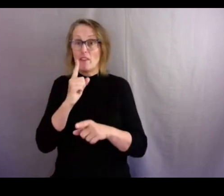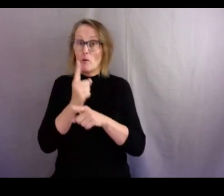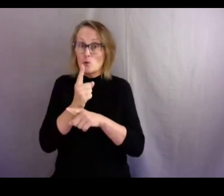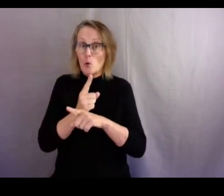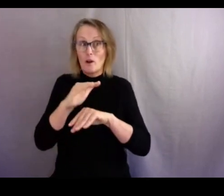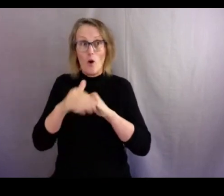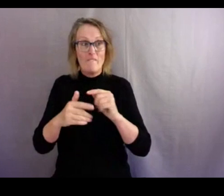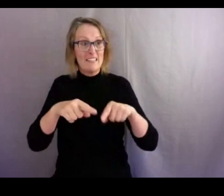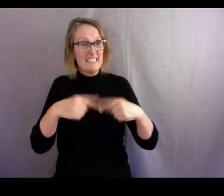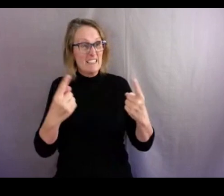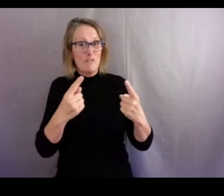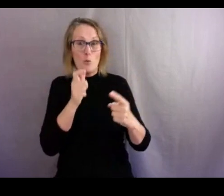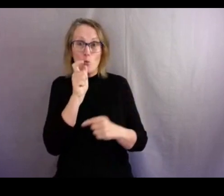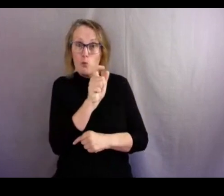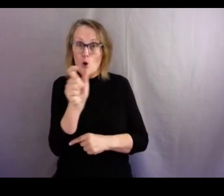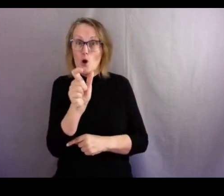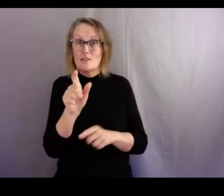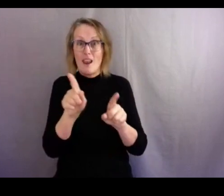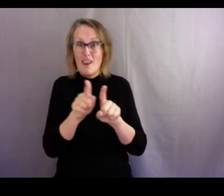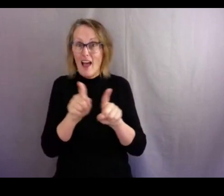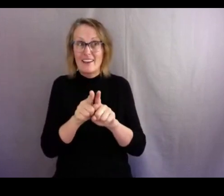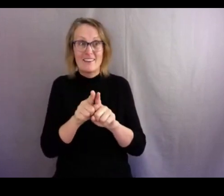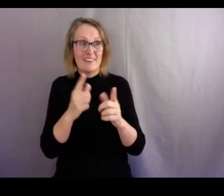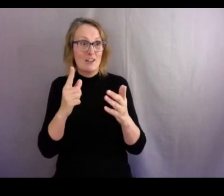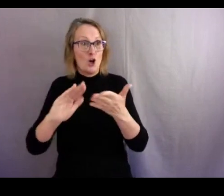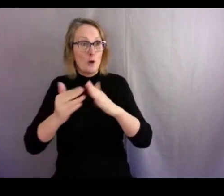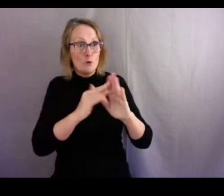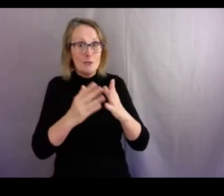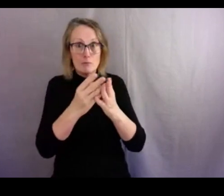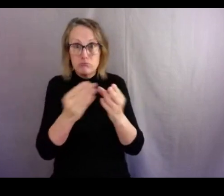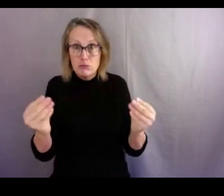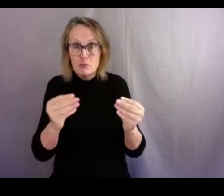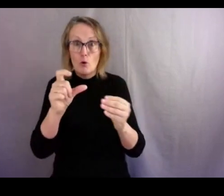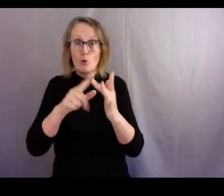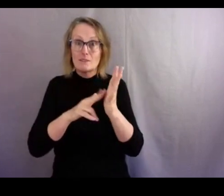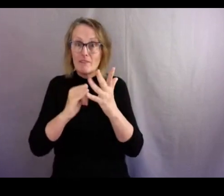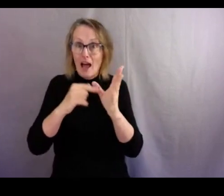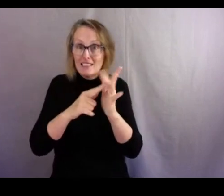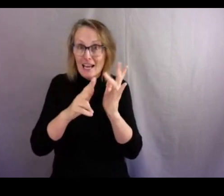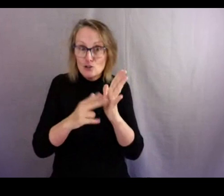and he speaks about the disappearing civilization, even the light of the sun is dying, it's all about death.